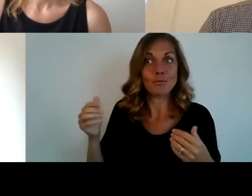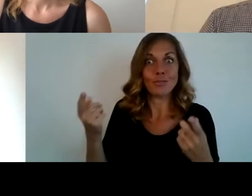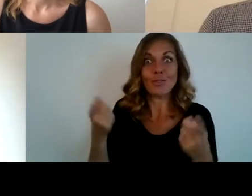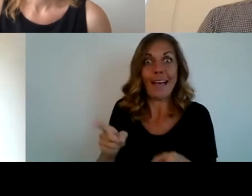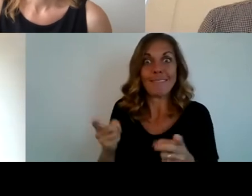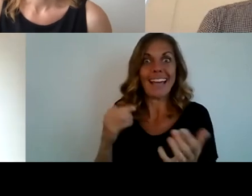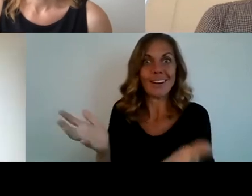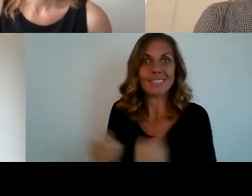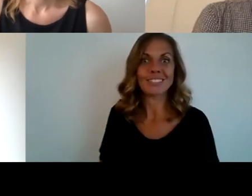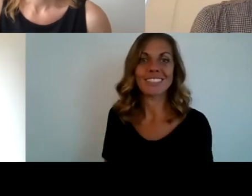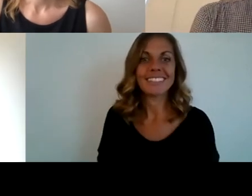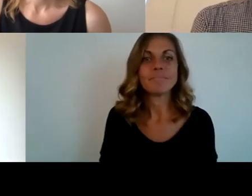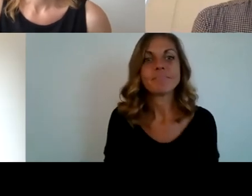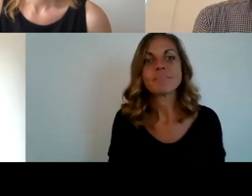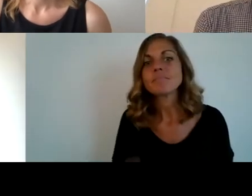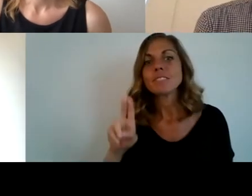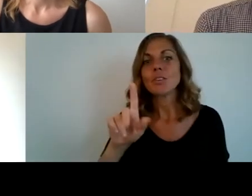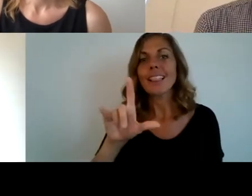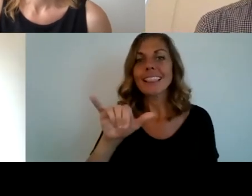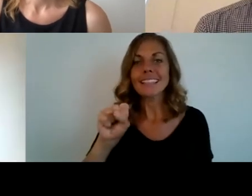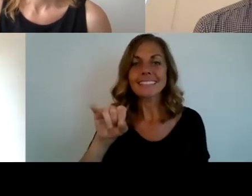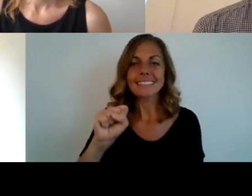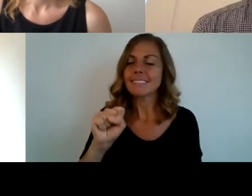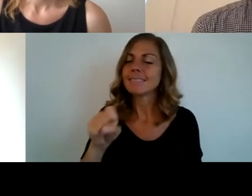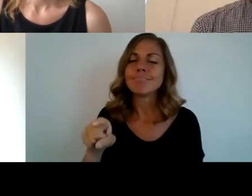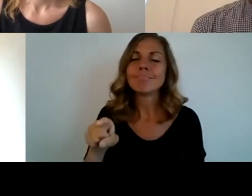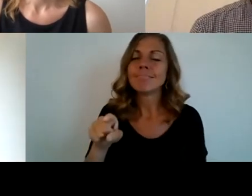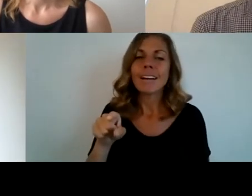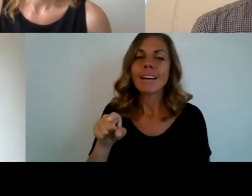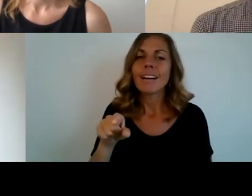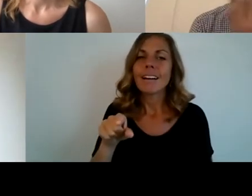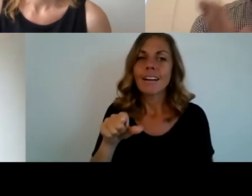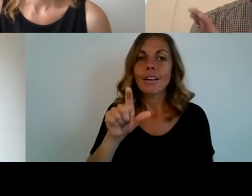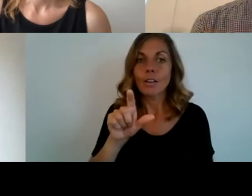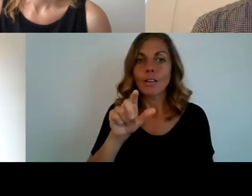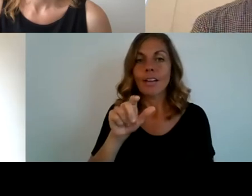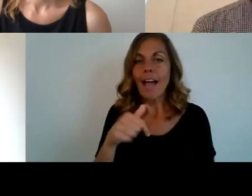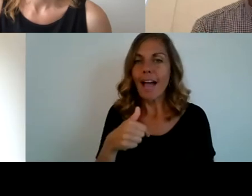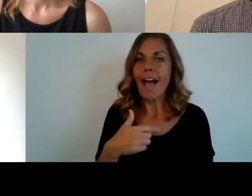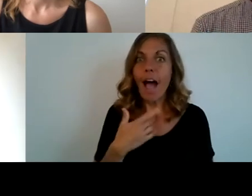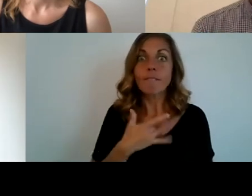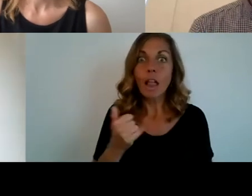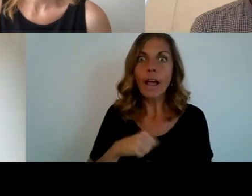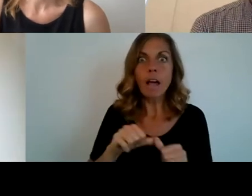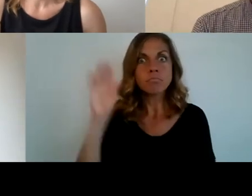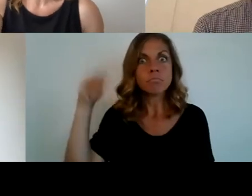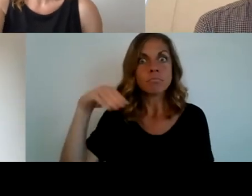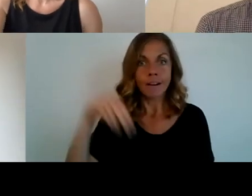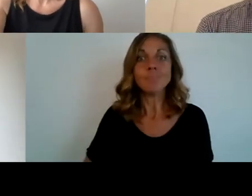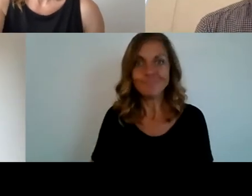I think you bring up such great points. Also, I feel like a Bobble head because I'm like,